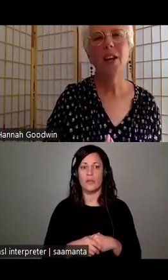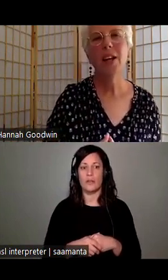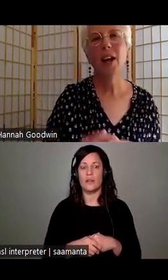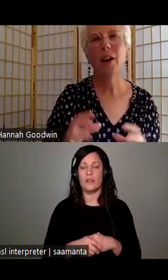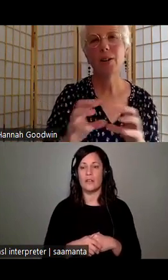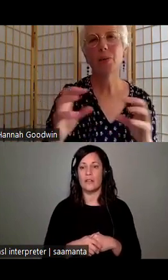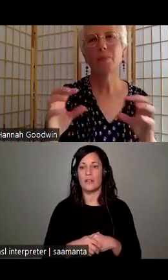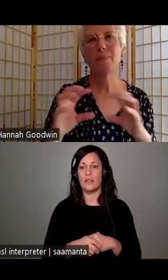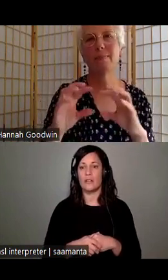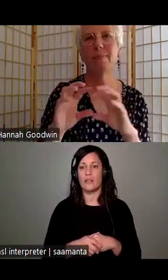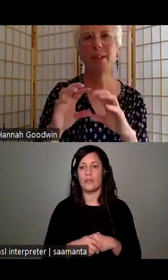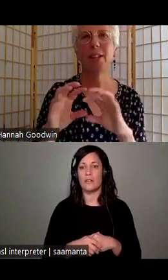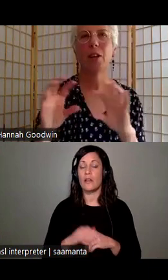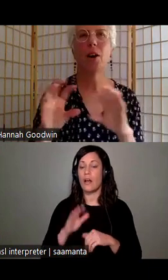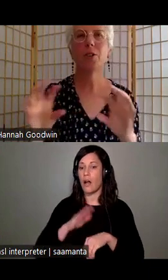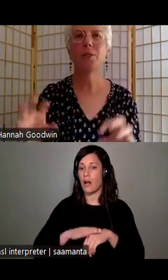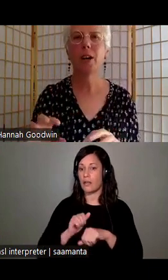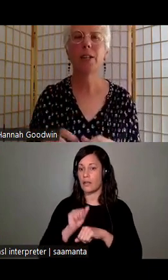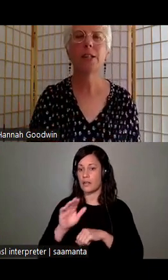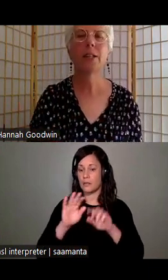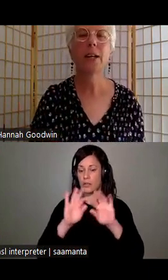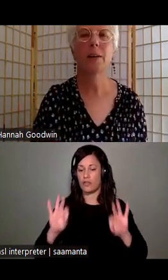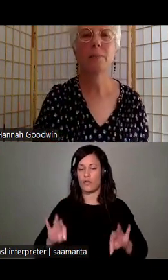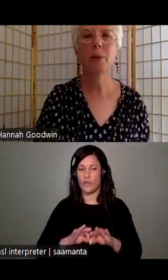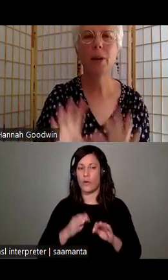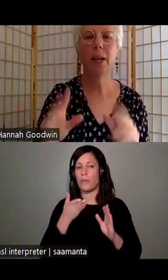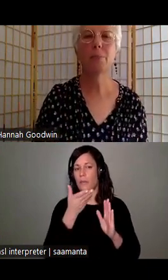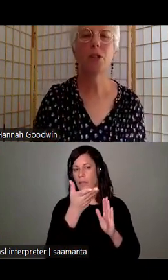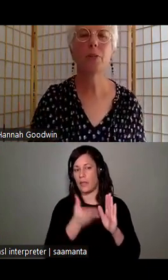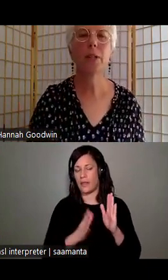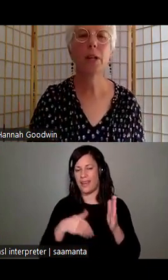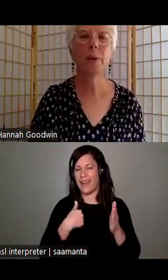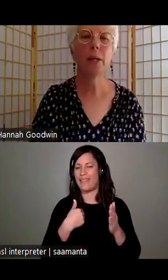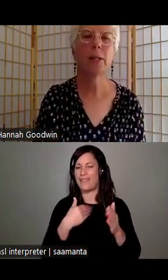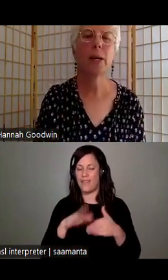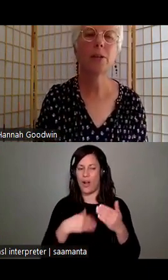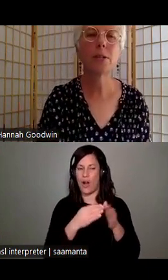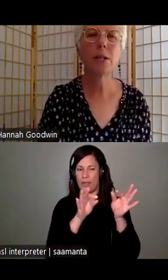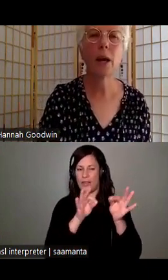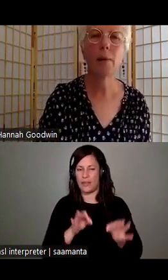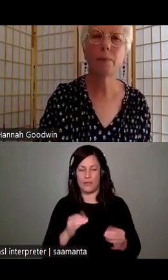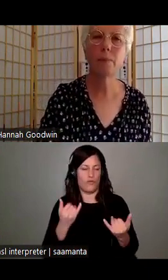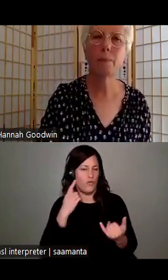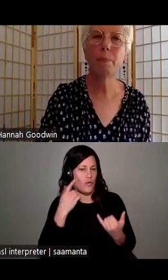they are all defined, but right now I'm just gonna read the topic titles.